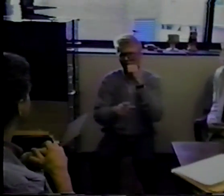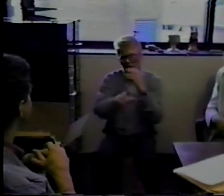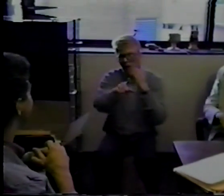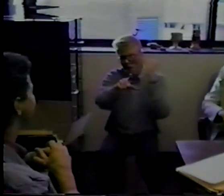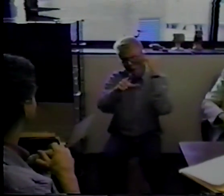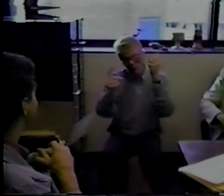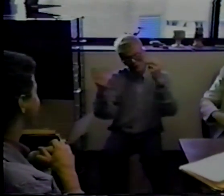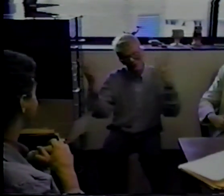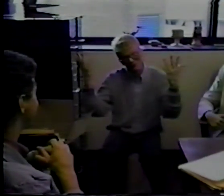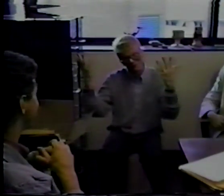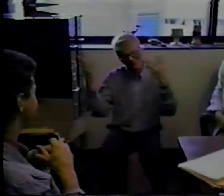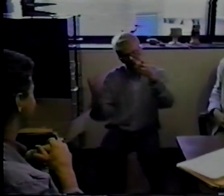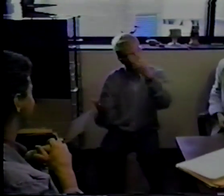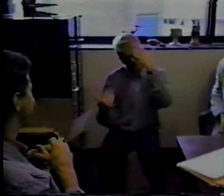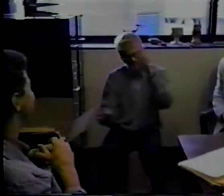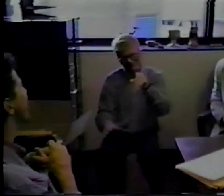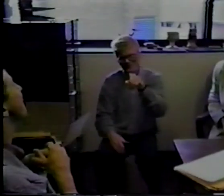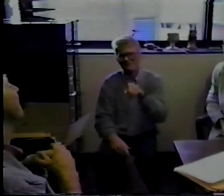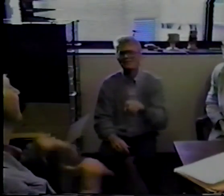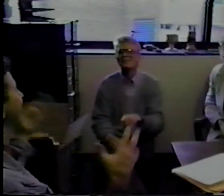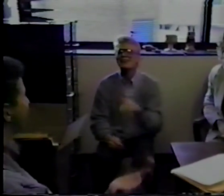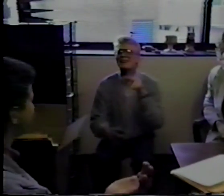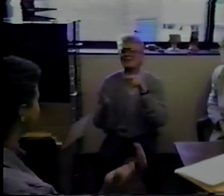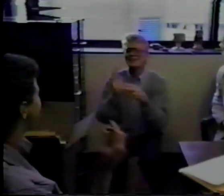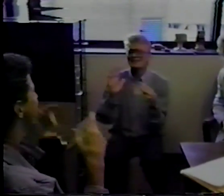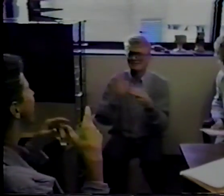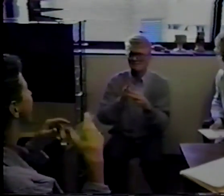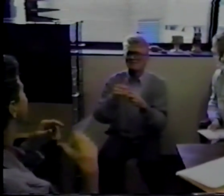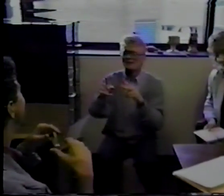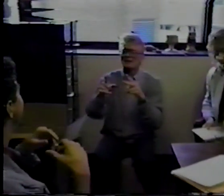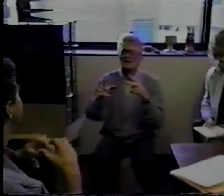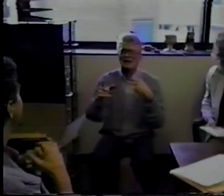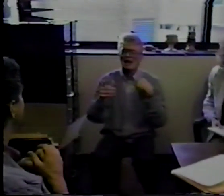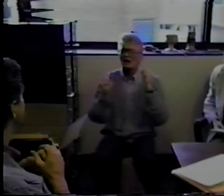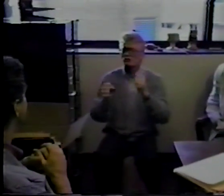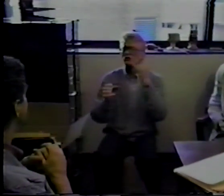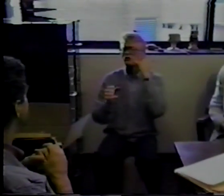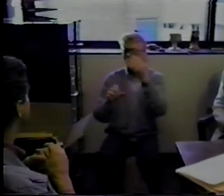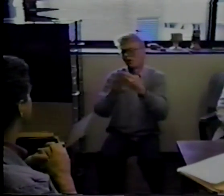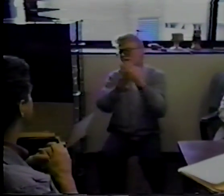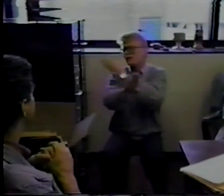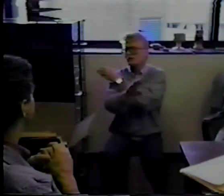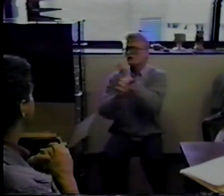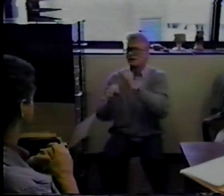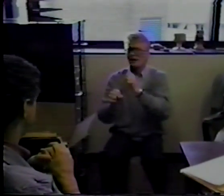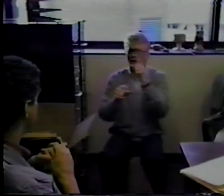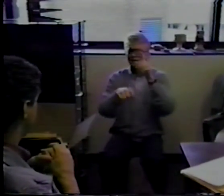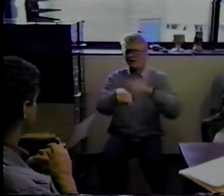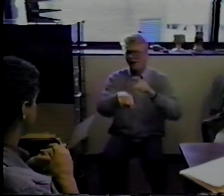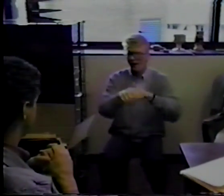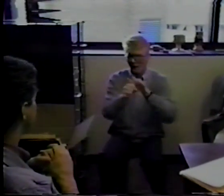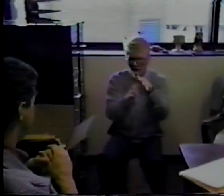I'll try to do things enough in advance so that the message gets through.